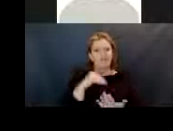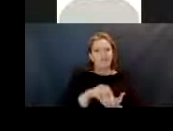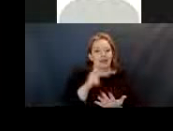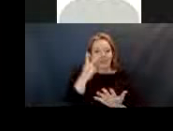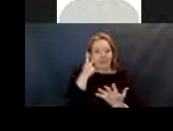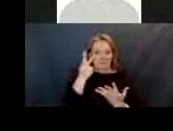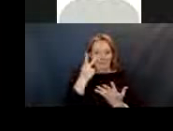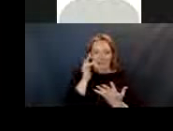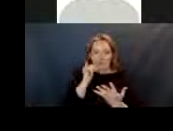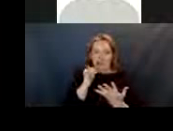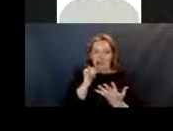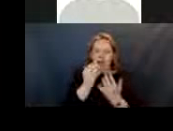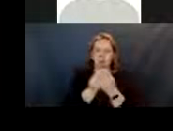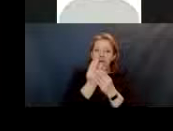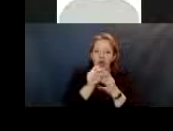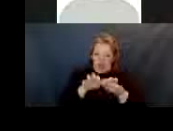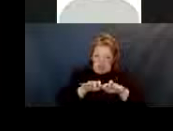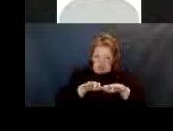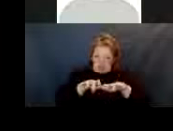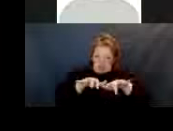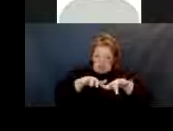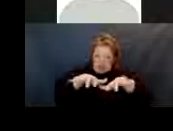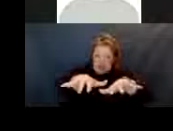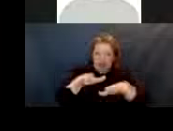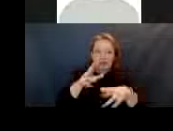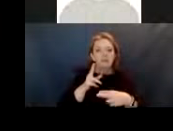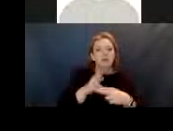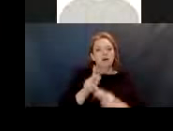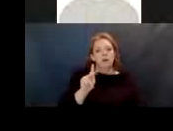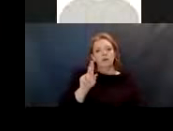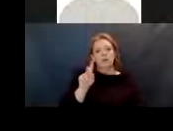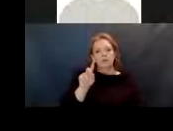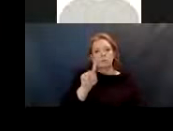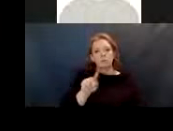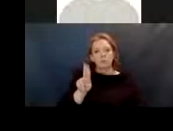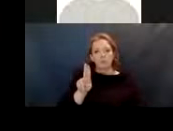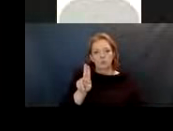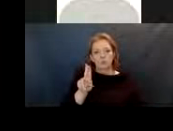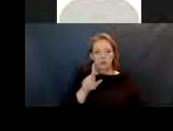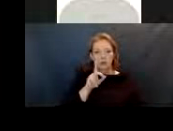can see. You can barely see the shapes of any of the trees because of the kudzu.